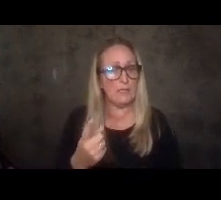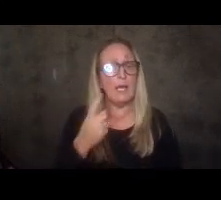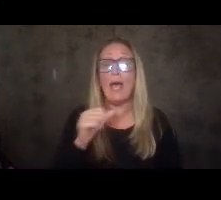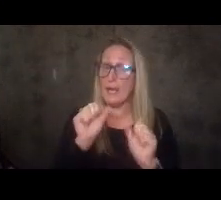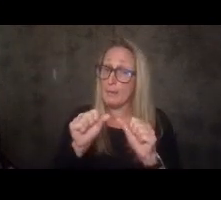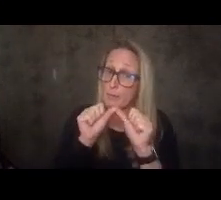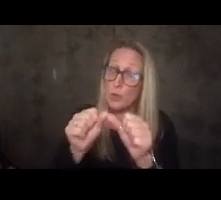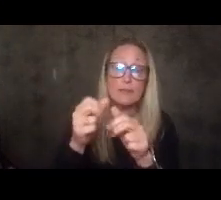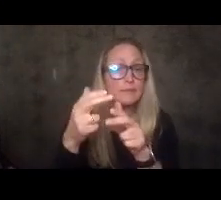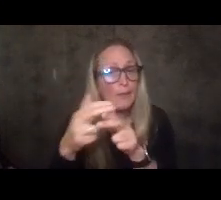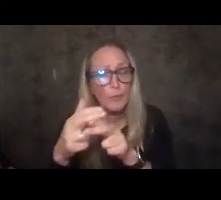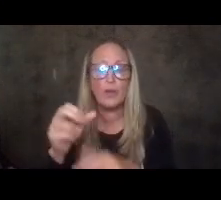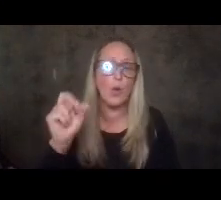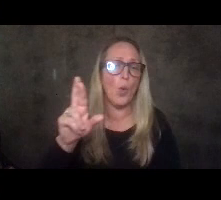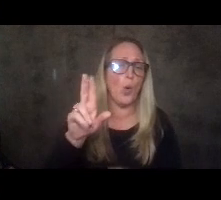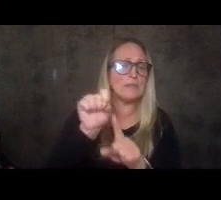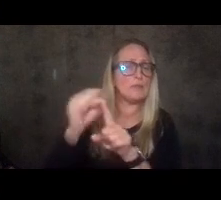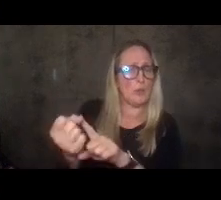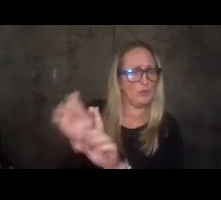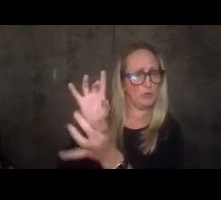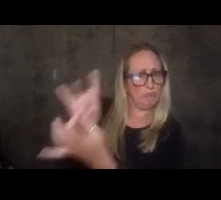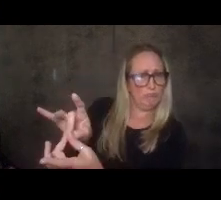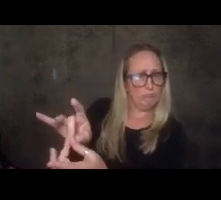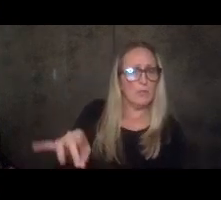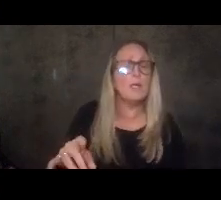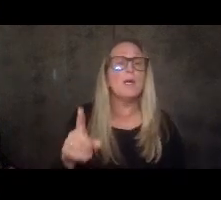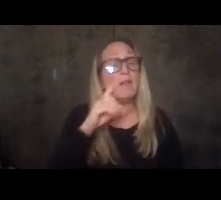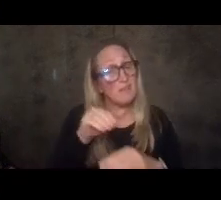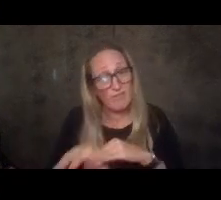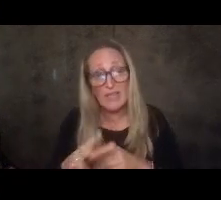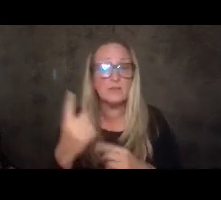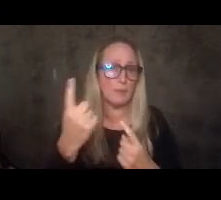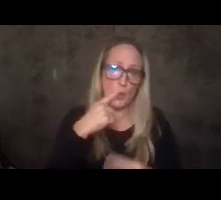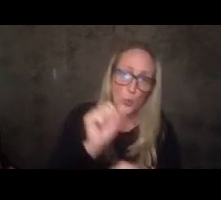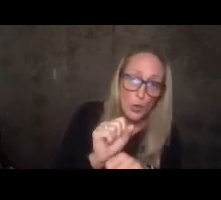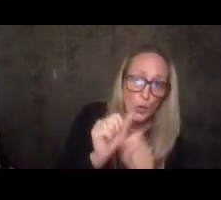be permanent, temporary, or situational. This likely affects someone you work with and almost